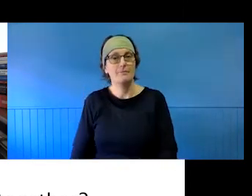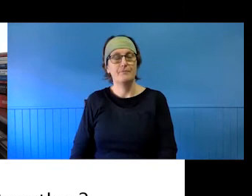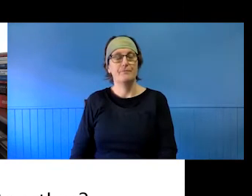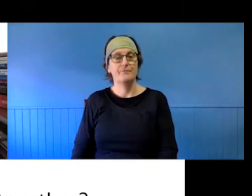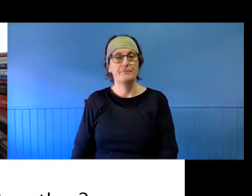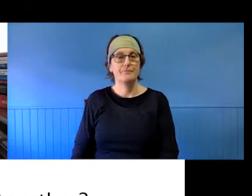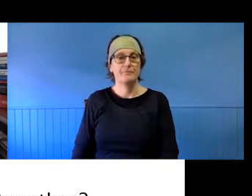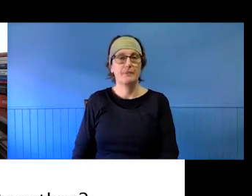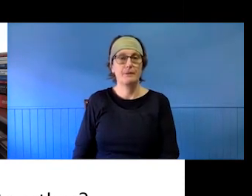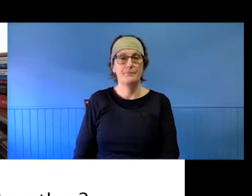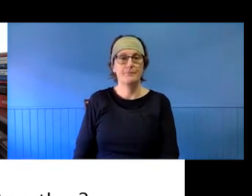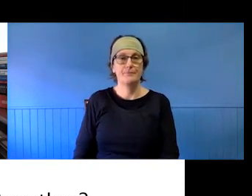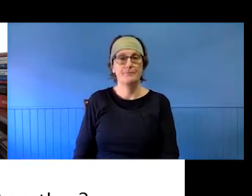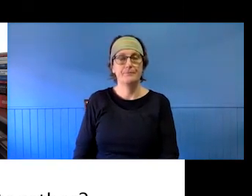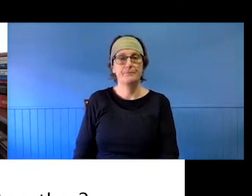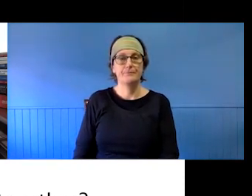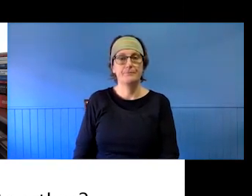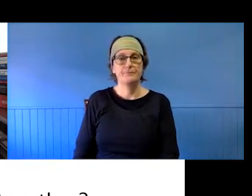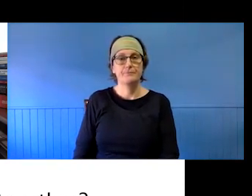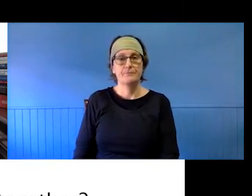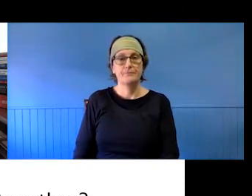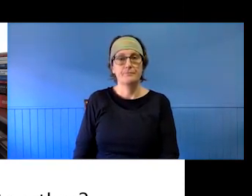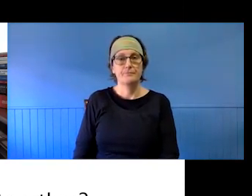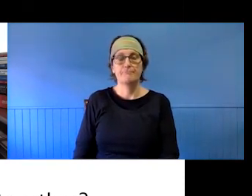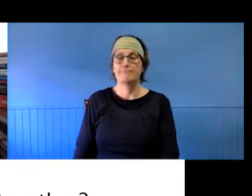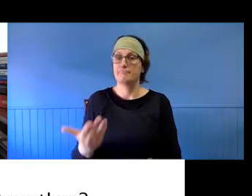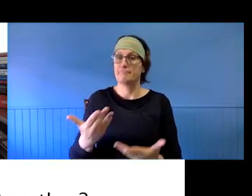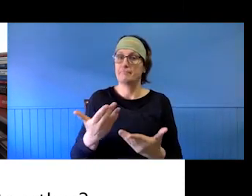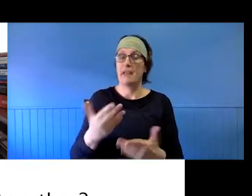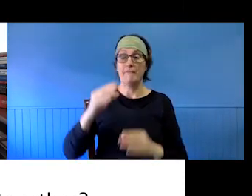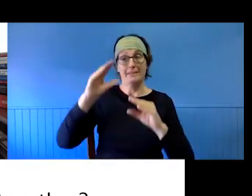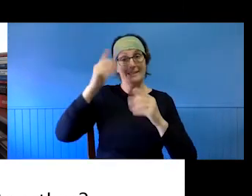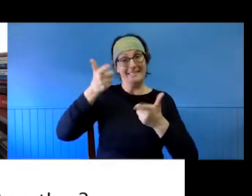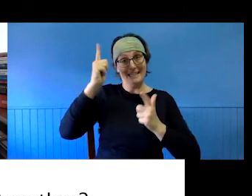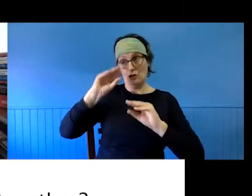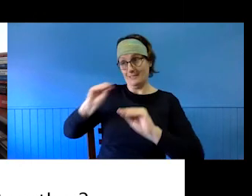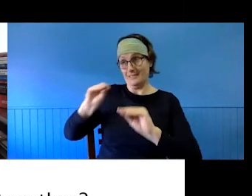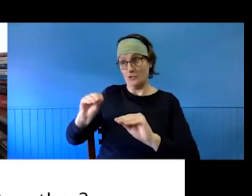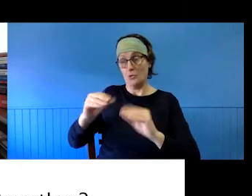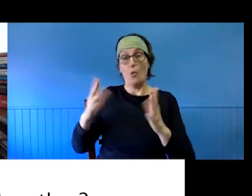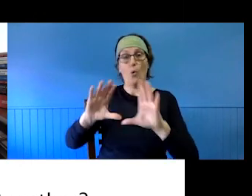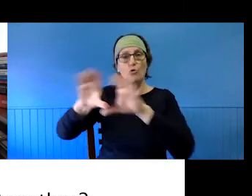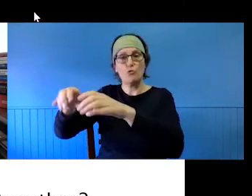Is what amount of time is given to breakout sessions versus the teach-led session?